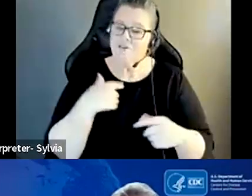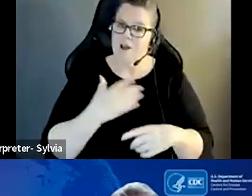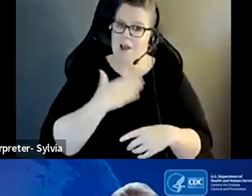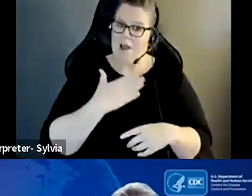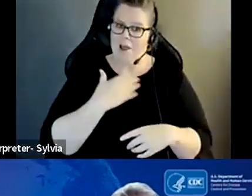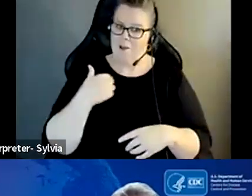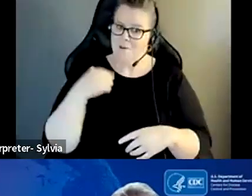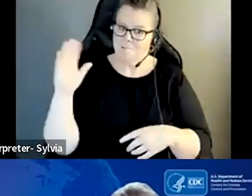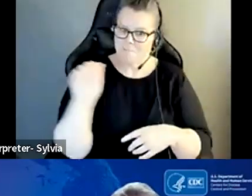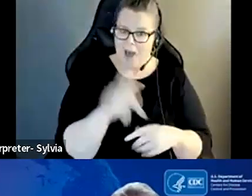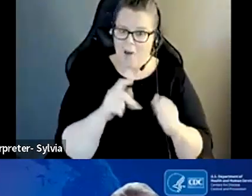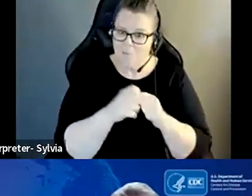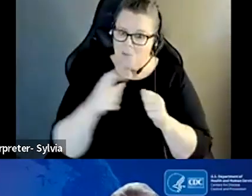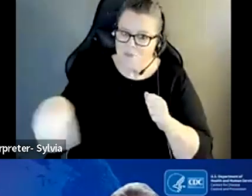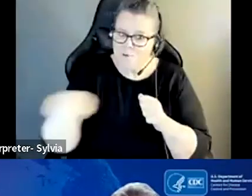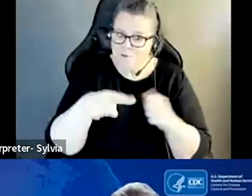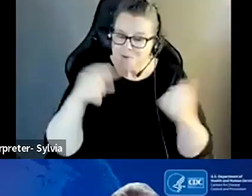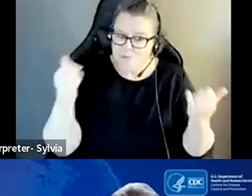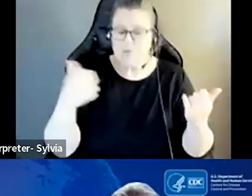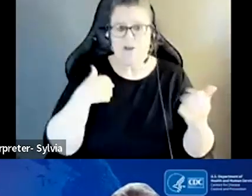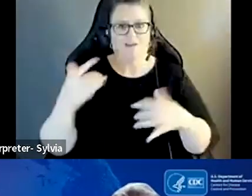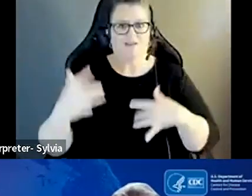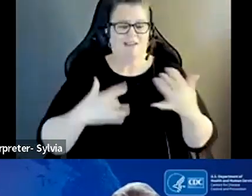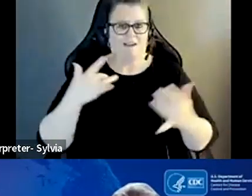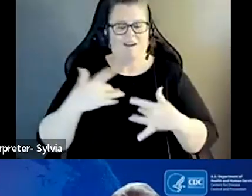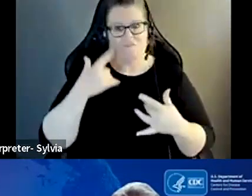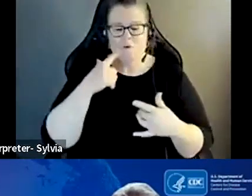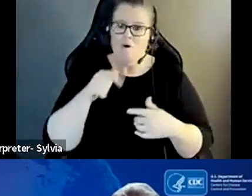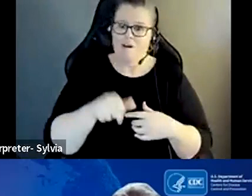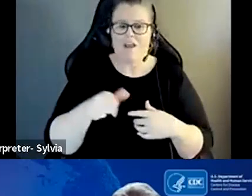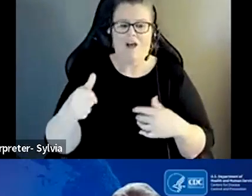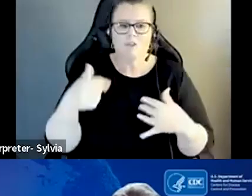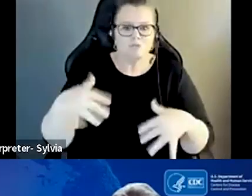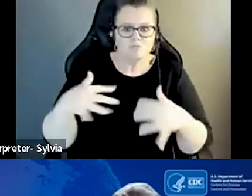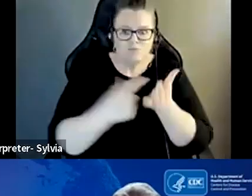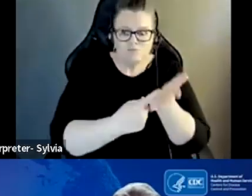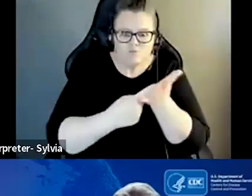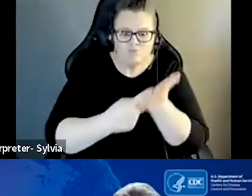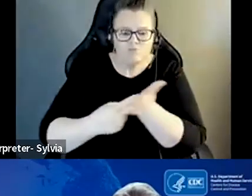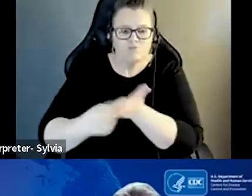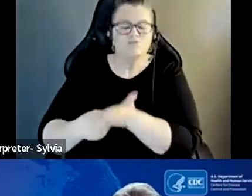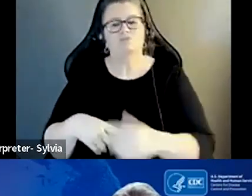And I'm really excited for another robust day of discussions. Your last meeting was full of insight and engagement,